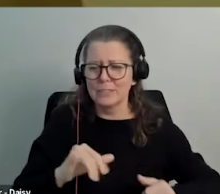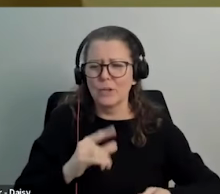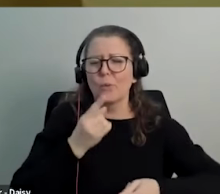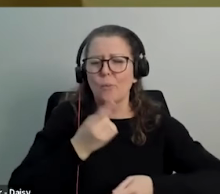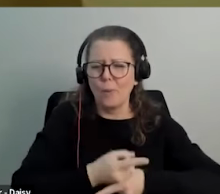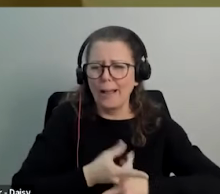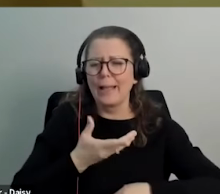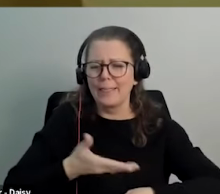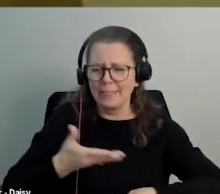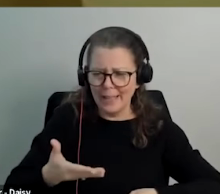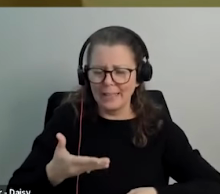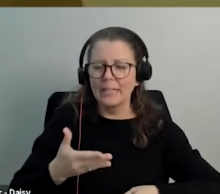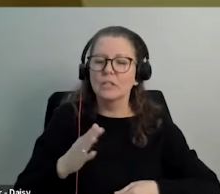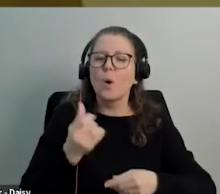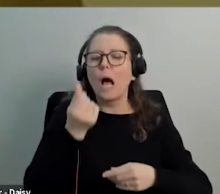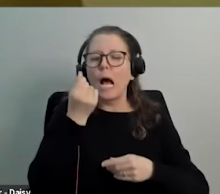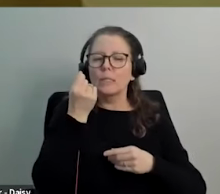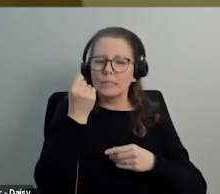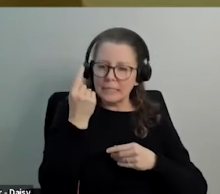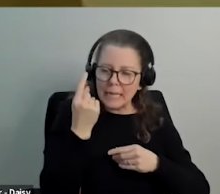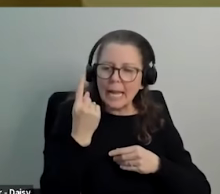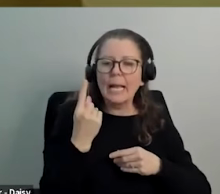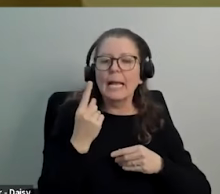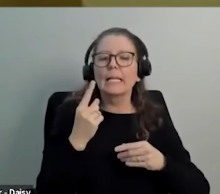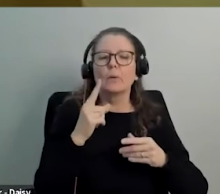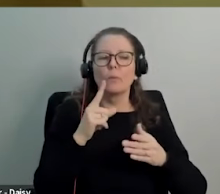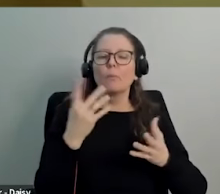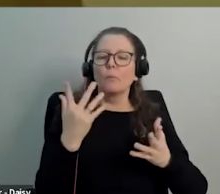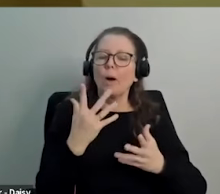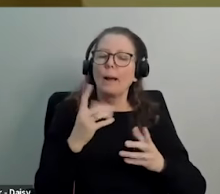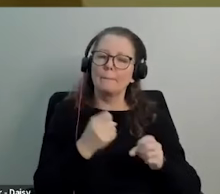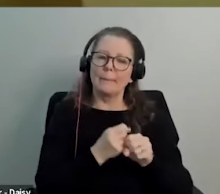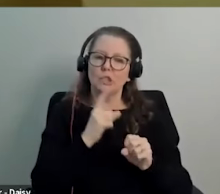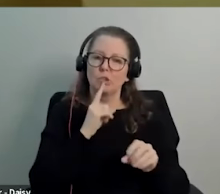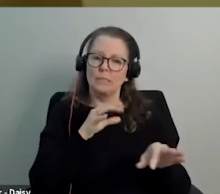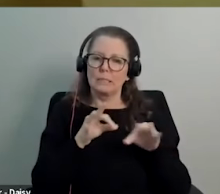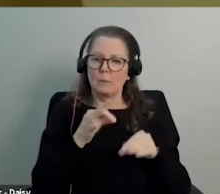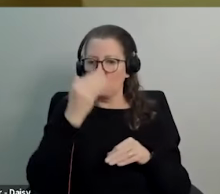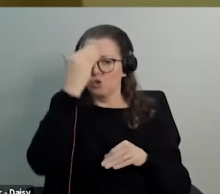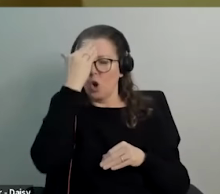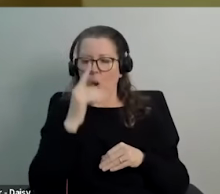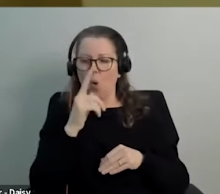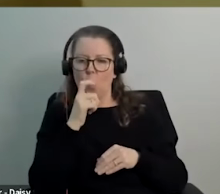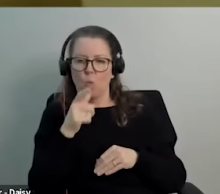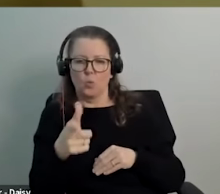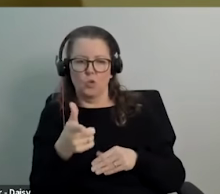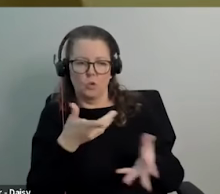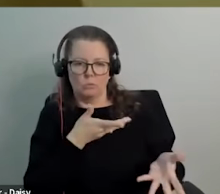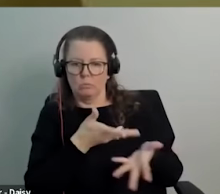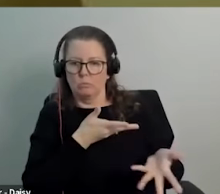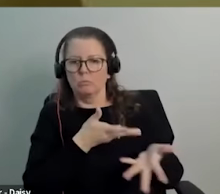So again, you gotta understand the talk tracks, and one thing you'll probably always hear is, know your audience. And that's really important.